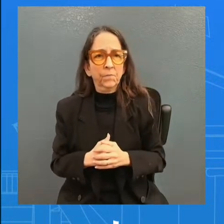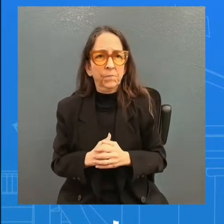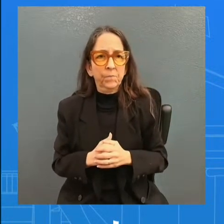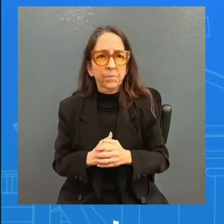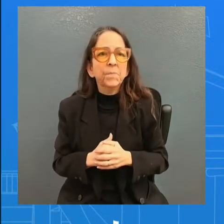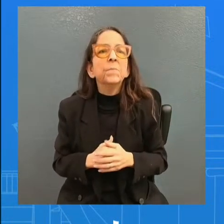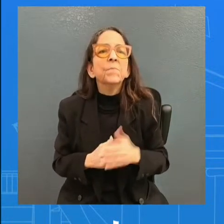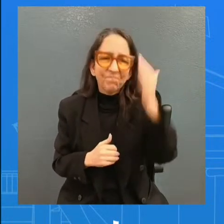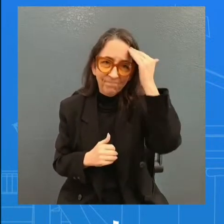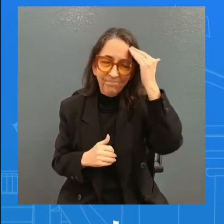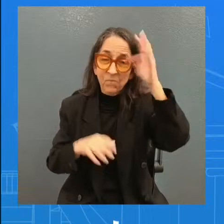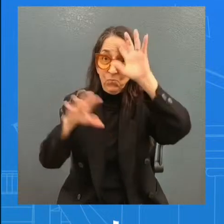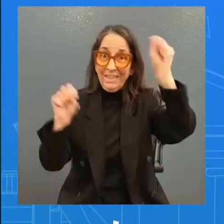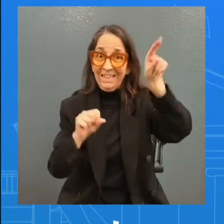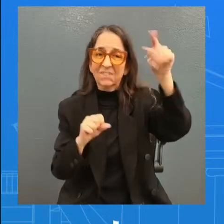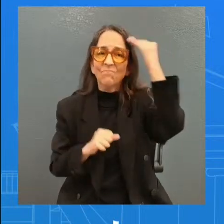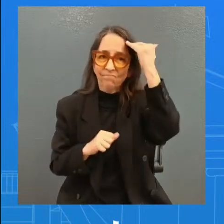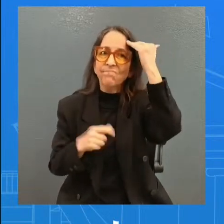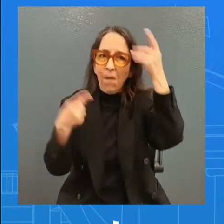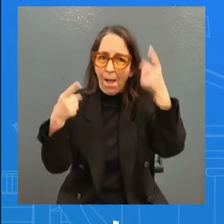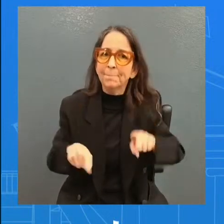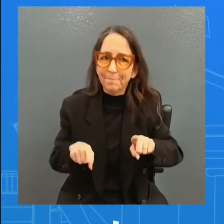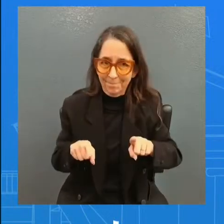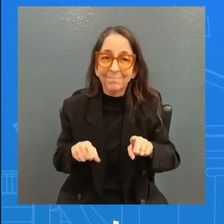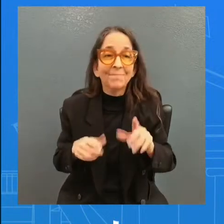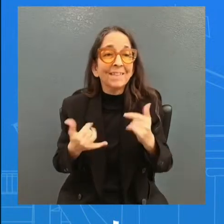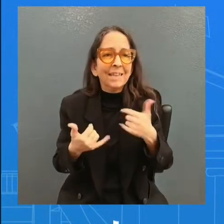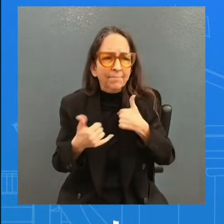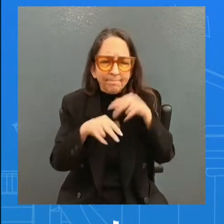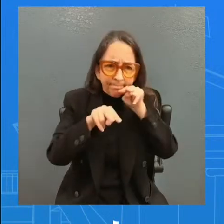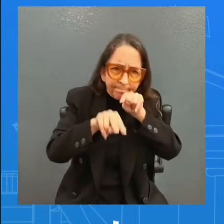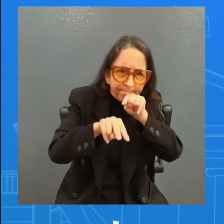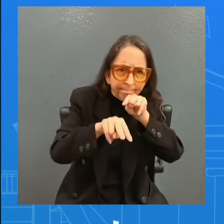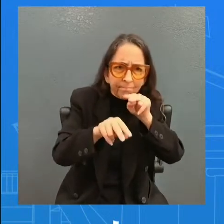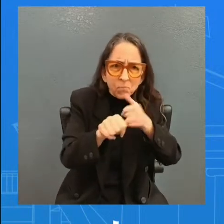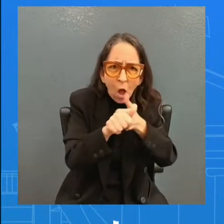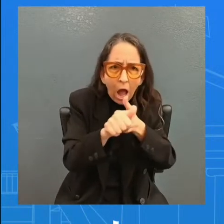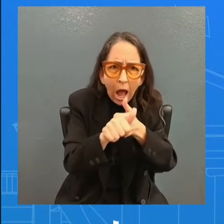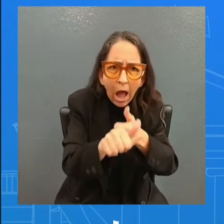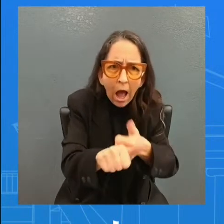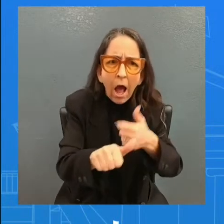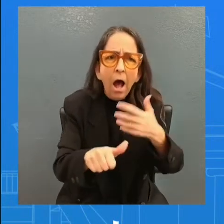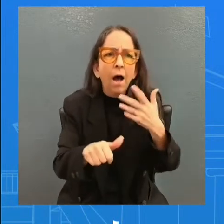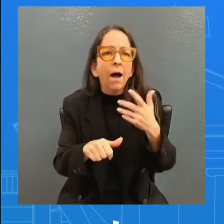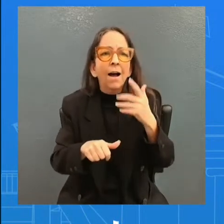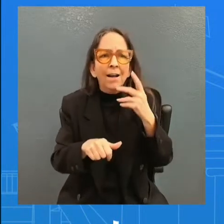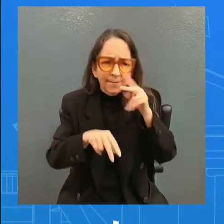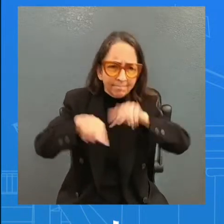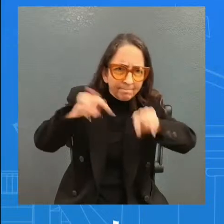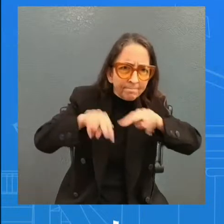to mitigate the future risk to U.S. government networks. And anything further, I would have to refer you